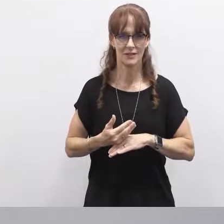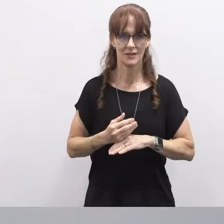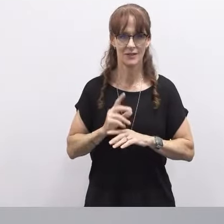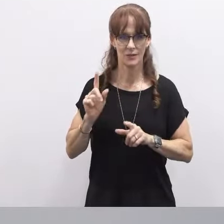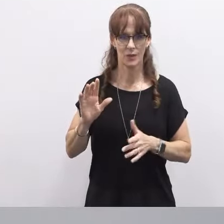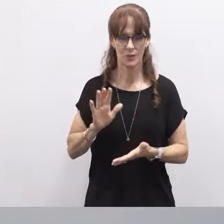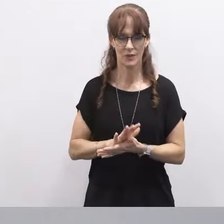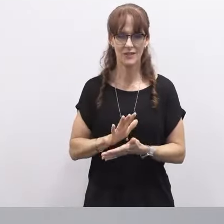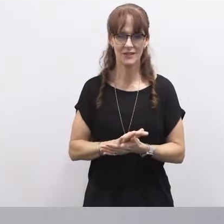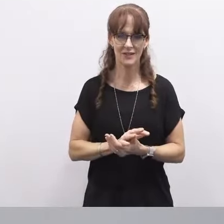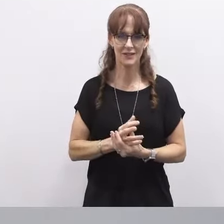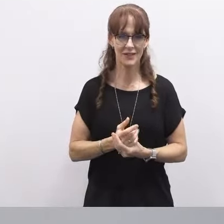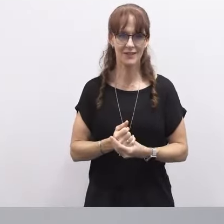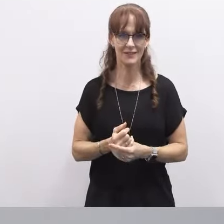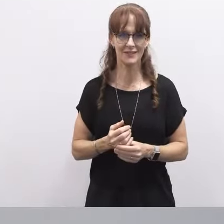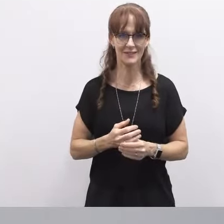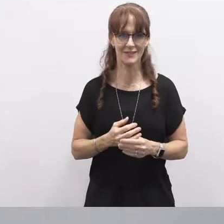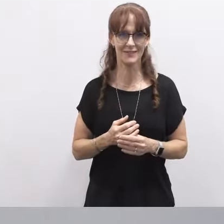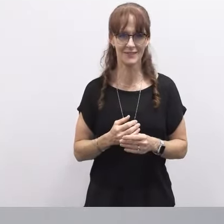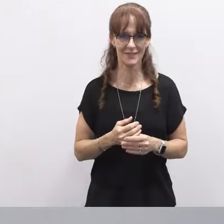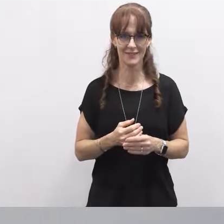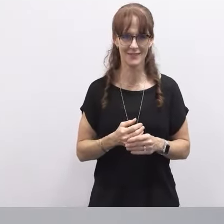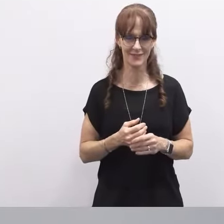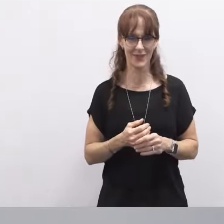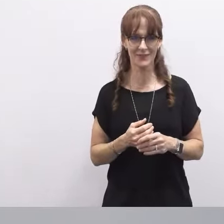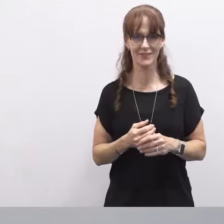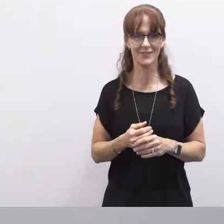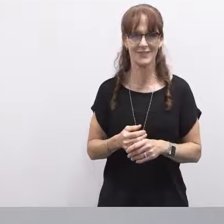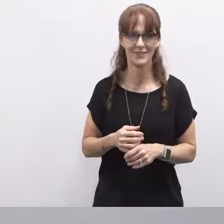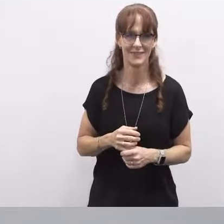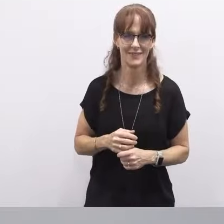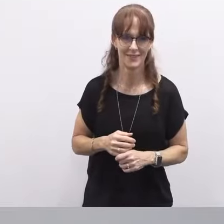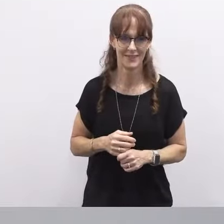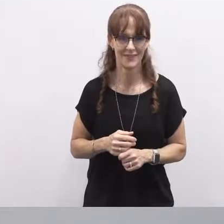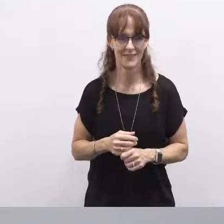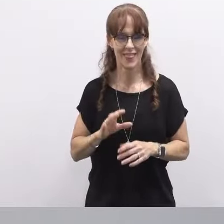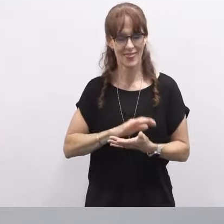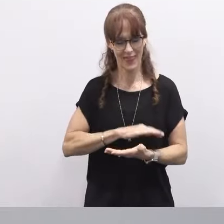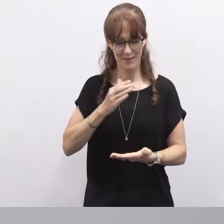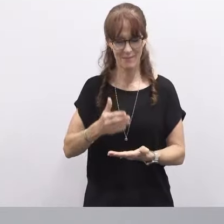And I was so impressed, not only by the amount of information,